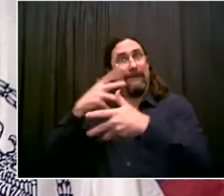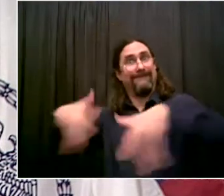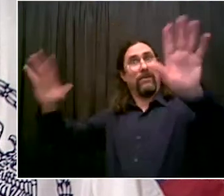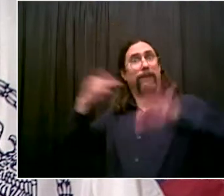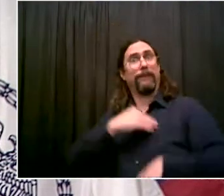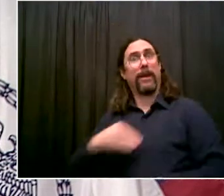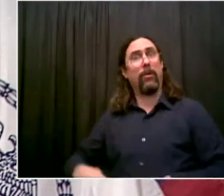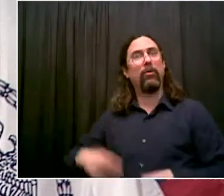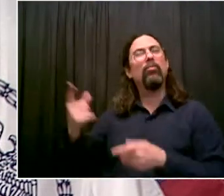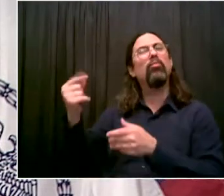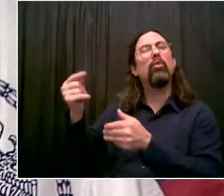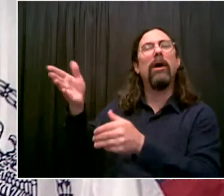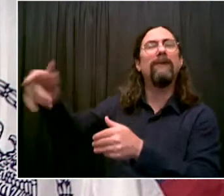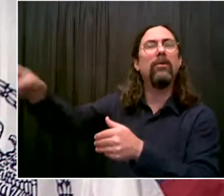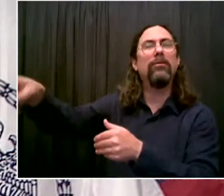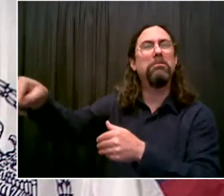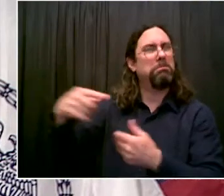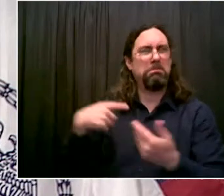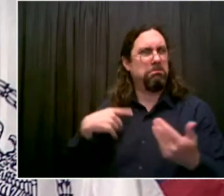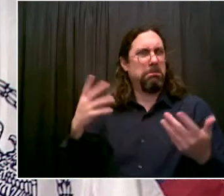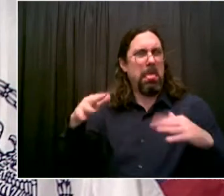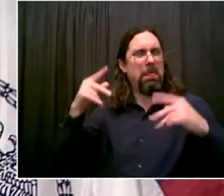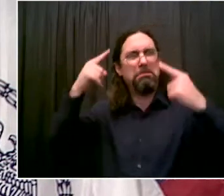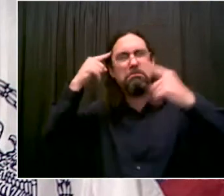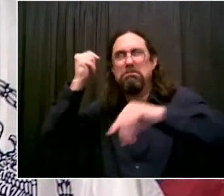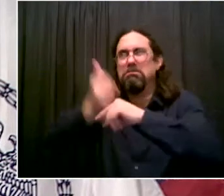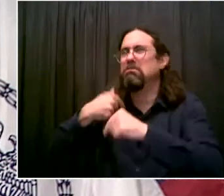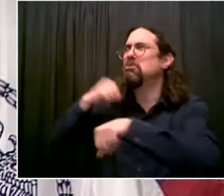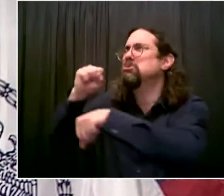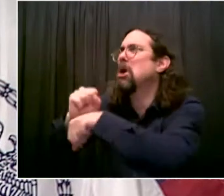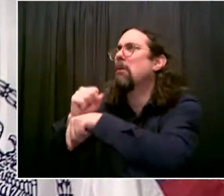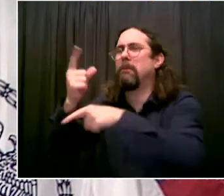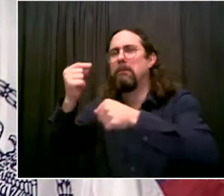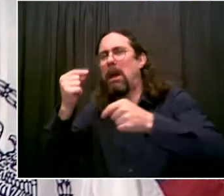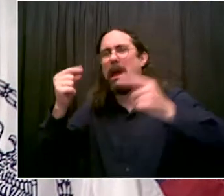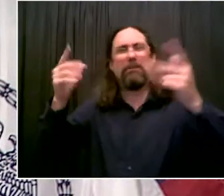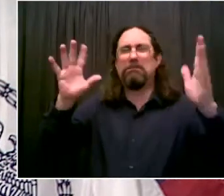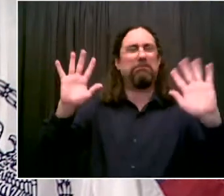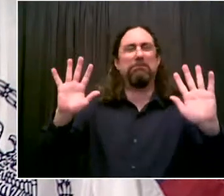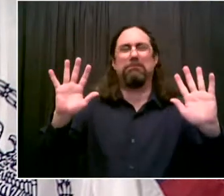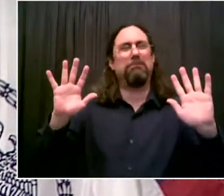YOU. ON THE QUESTION OF BIPARTISANSIPH I O DWNTA UYO TO LOOK AT THE TRANSCRIPT, WE'VE TALKED ABOUT